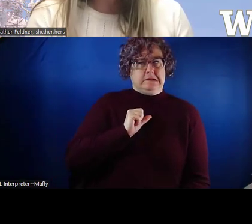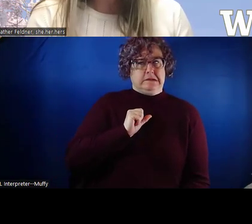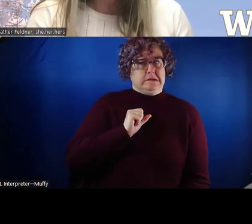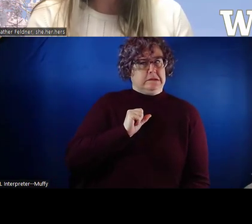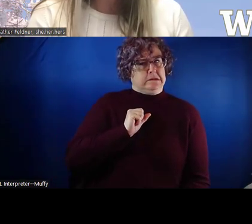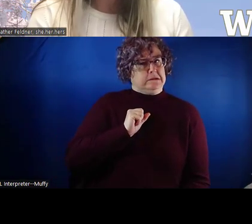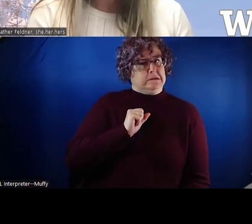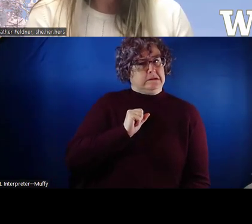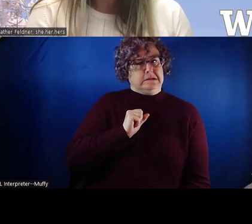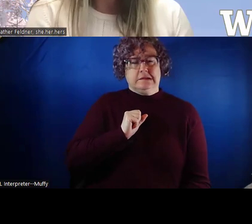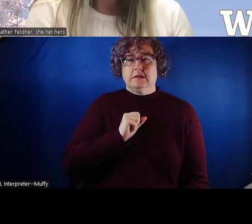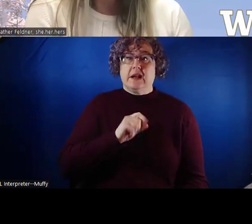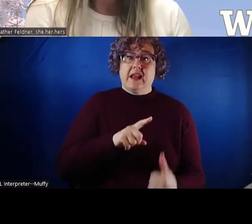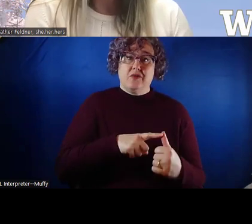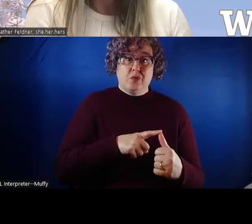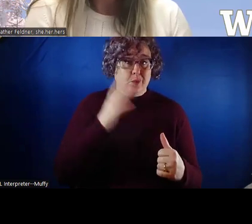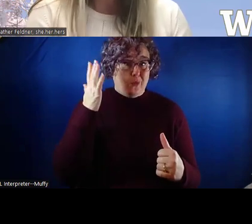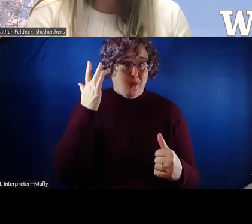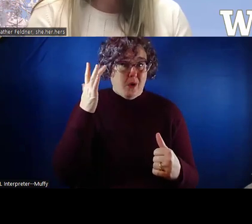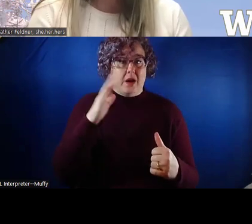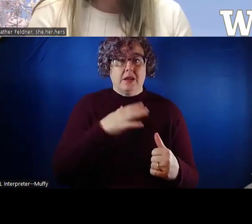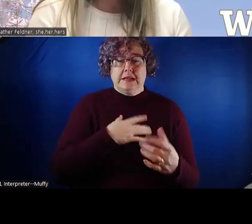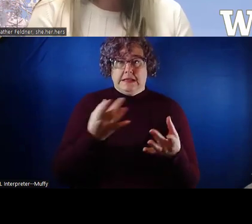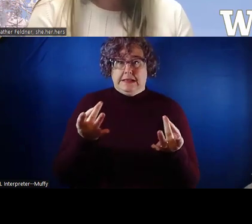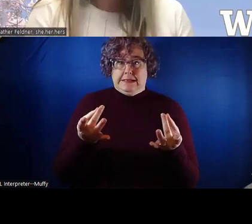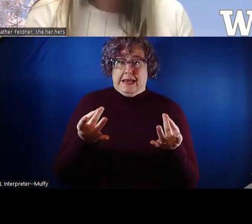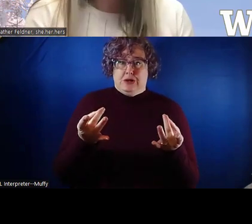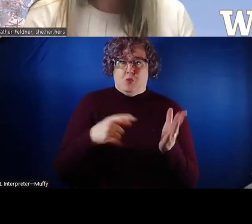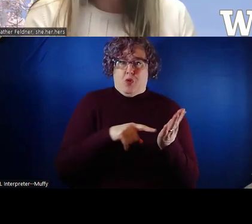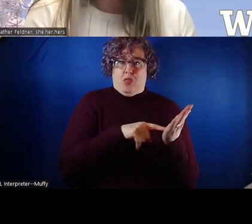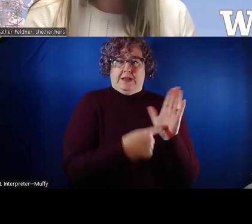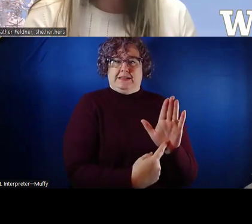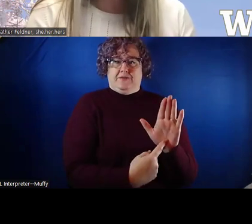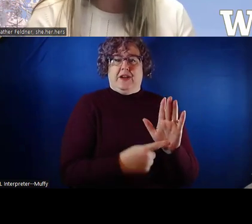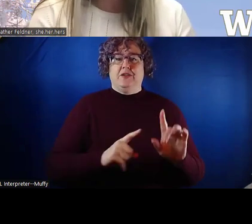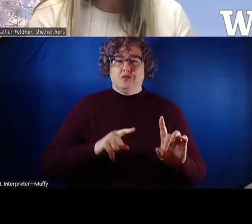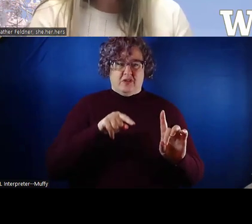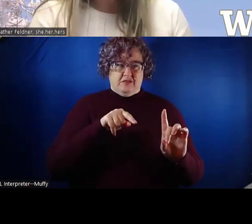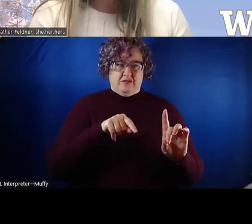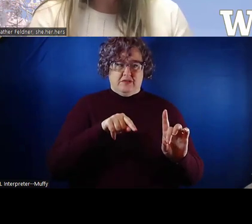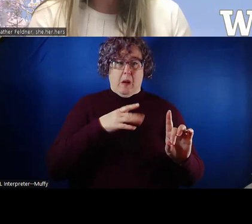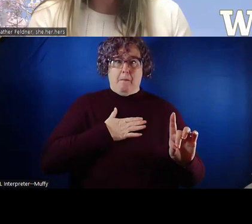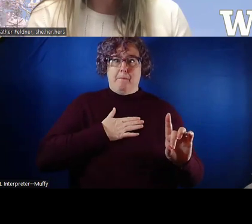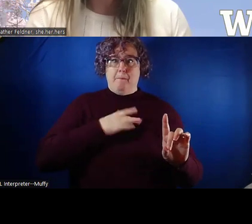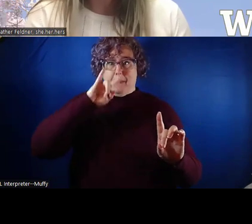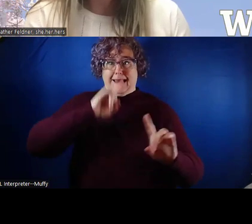because this was a very tangible signifier of difference for their children.